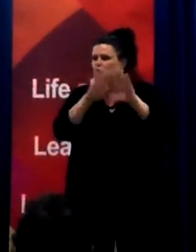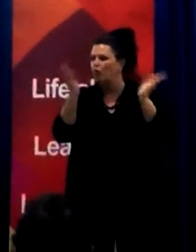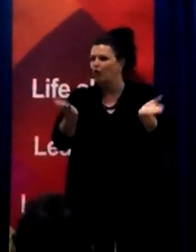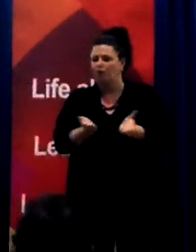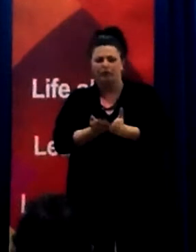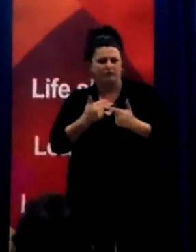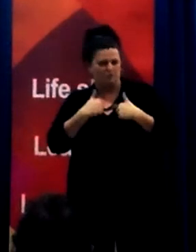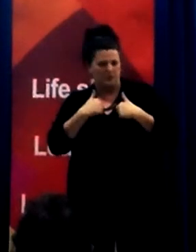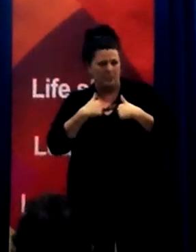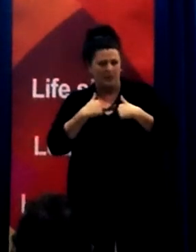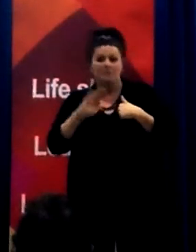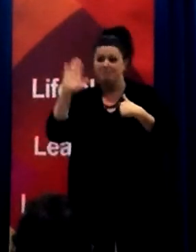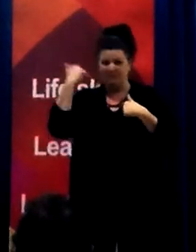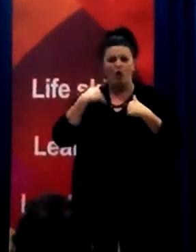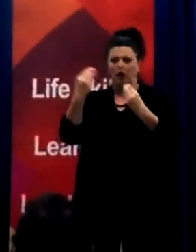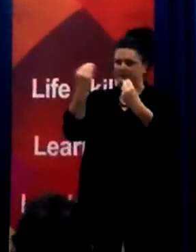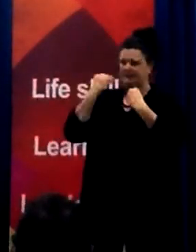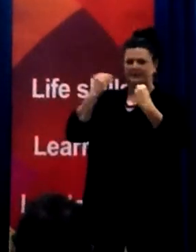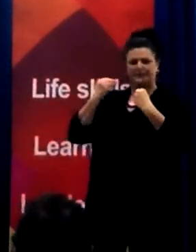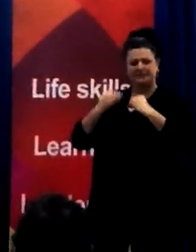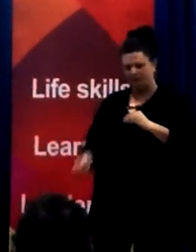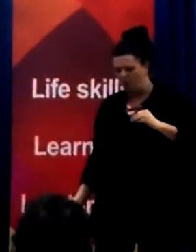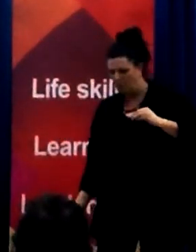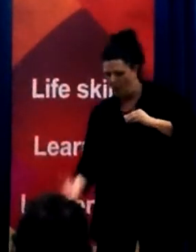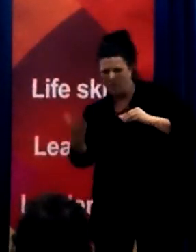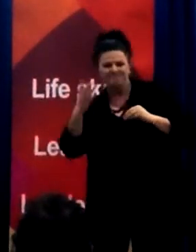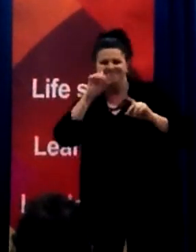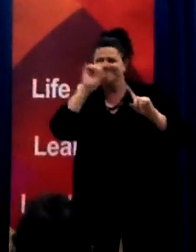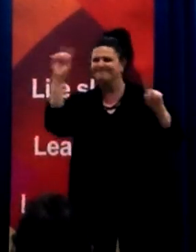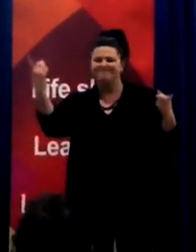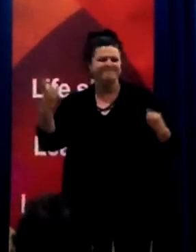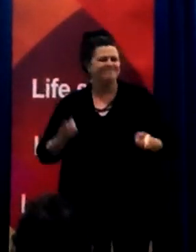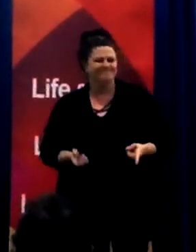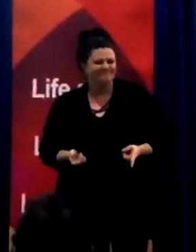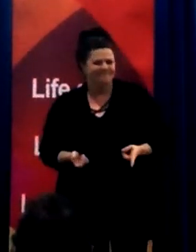I used to have bowling lessons, which I would never have been able to do before.